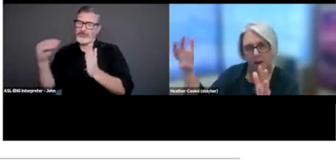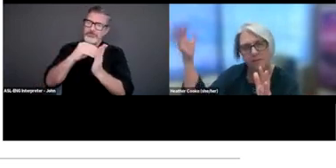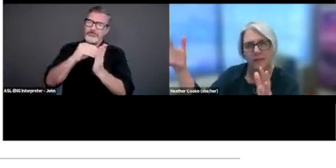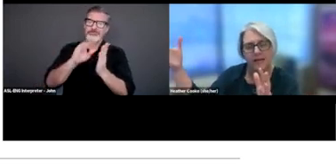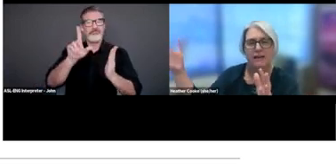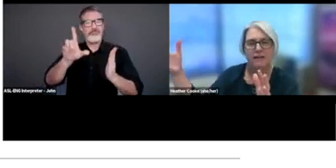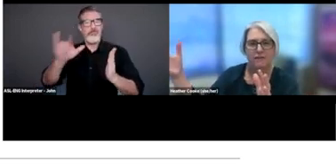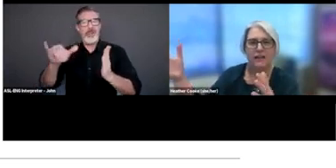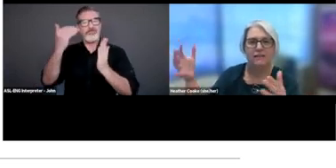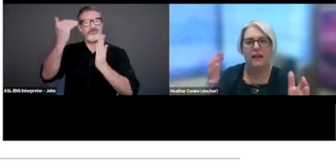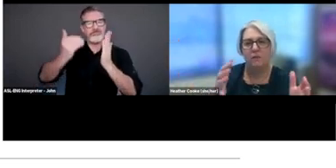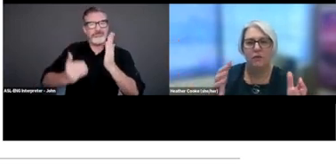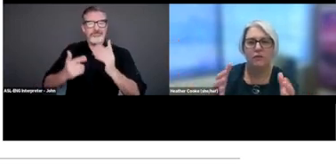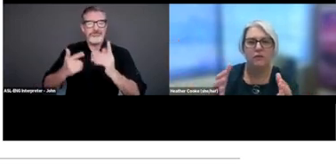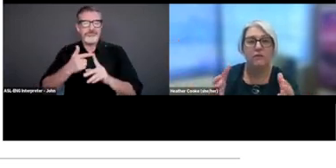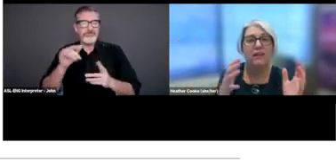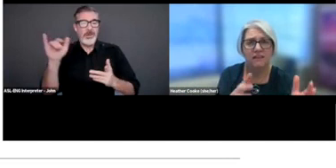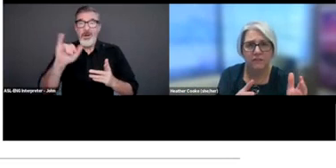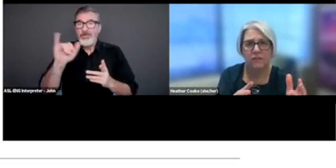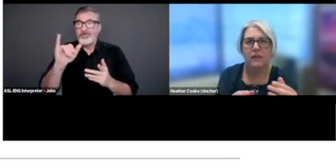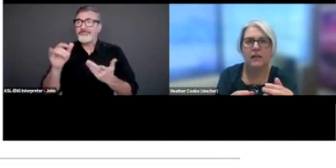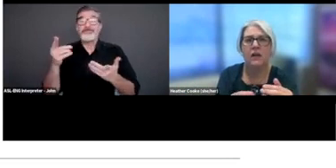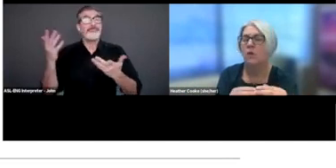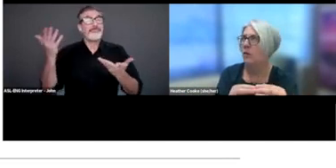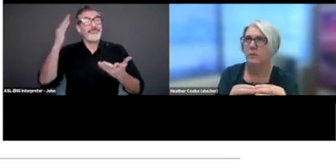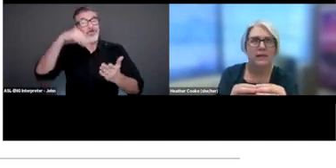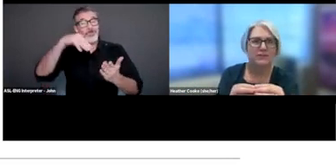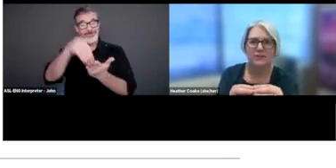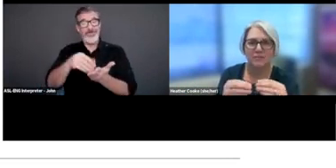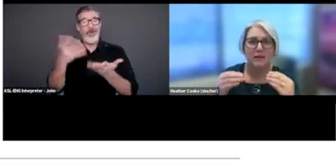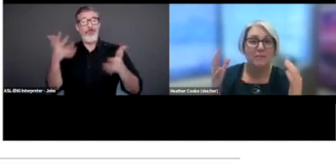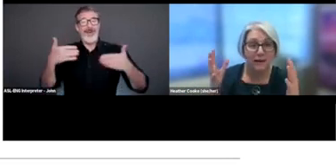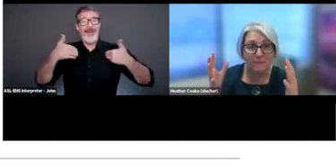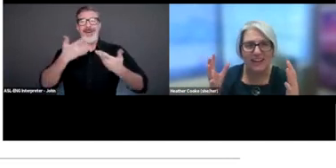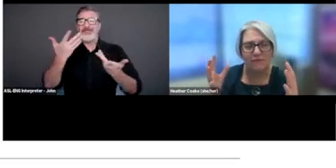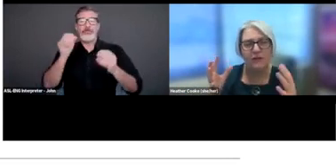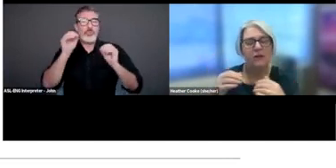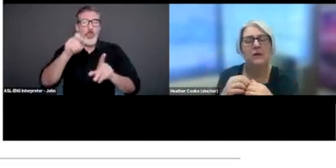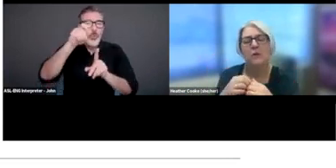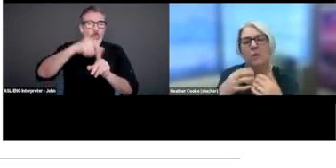harassment and the things as opposed to the instability that we might term bad behaviour,